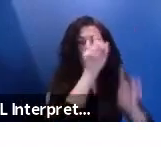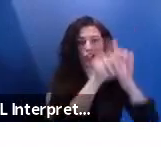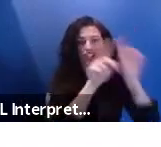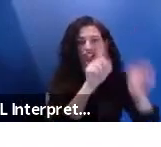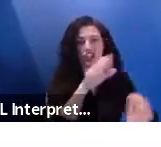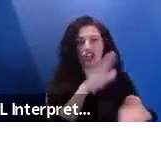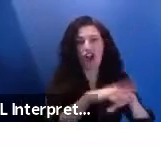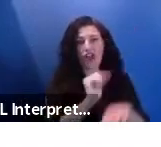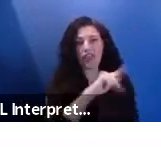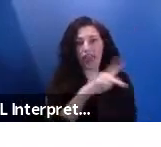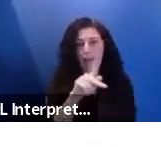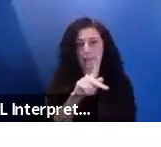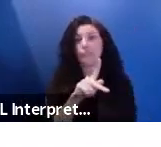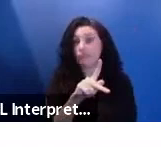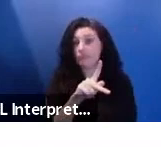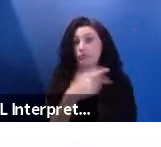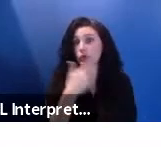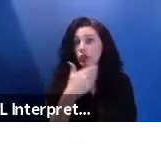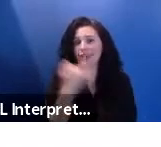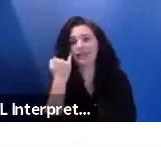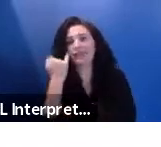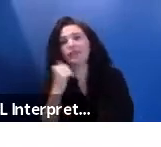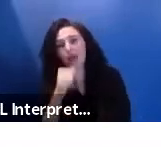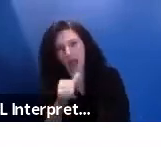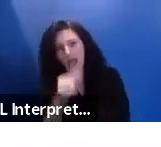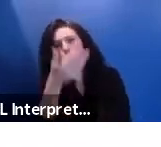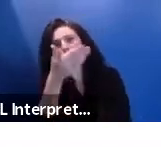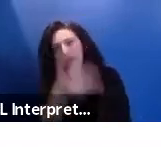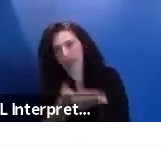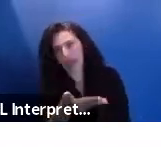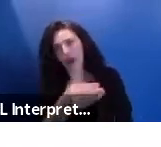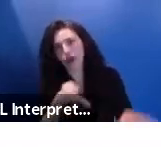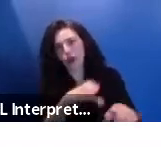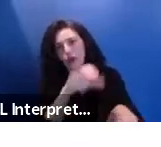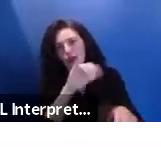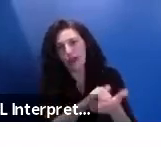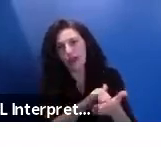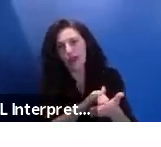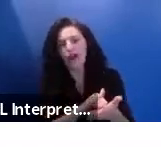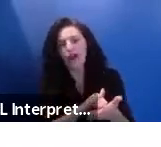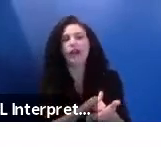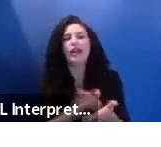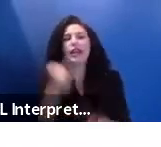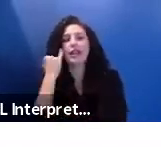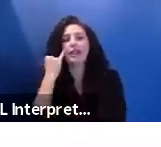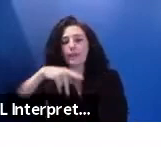if a PPE needs to be issued to you, that would be where that would happen. And if temperature screening is occurring,